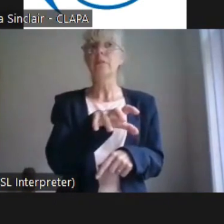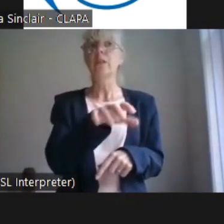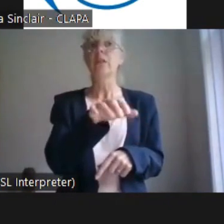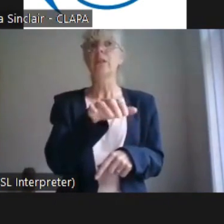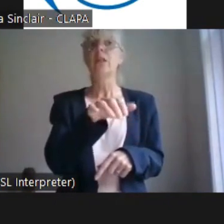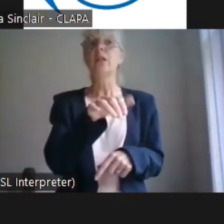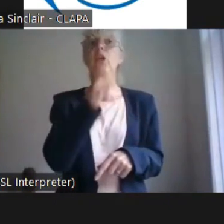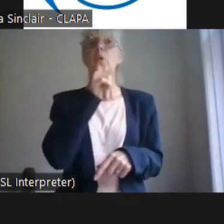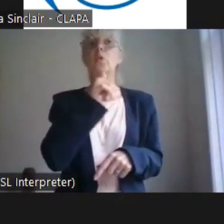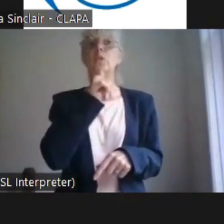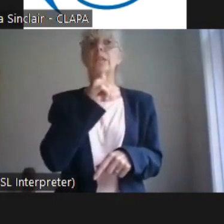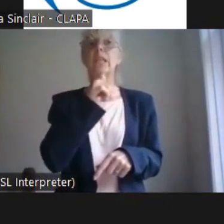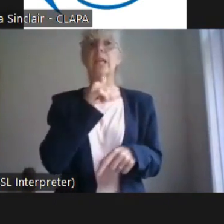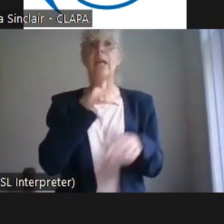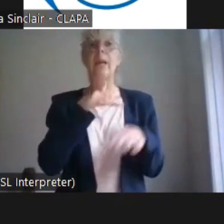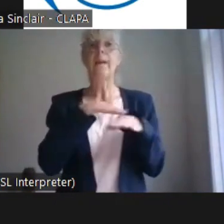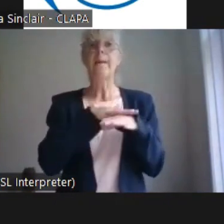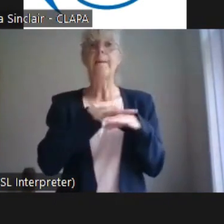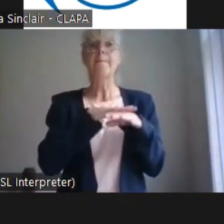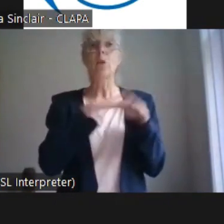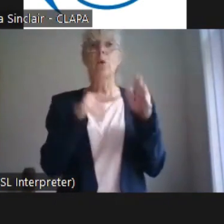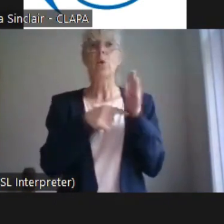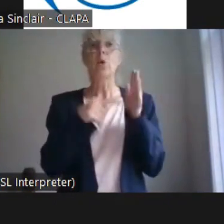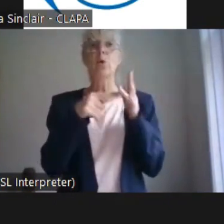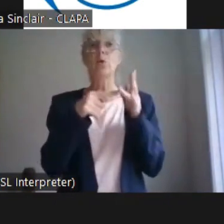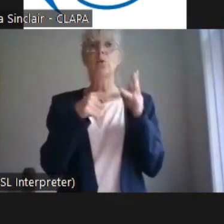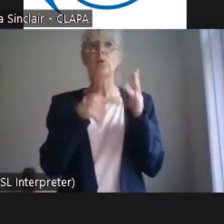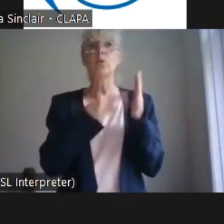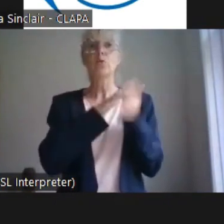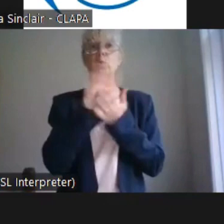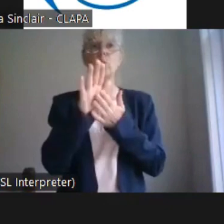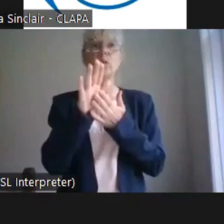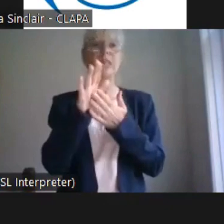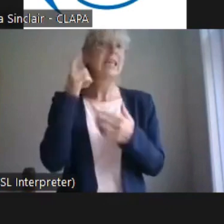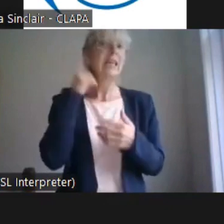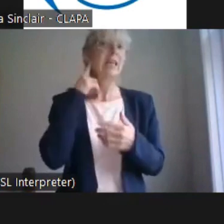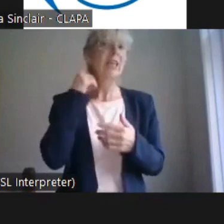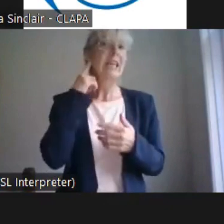so might not be all departments but certainly a lot of them um and speaking for my department